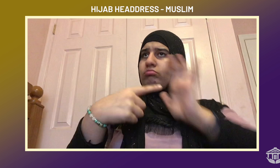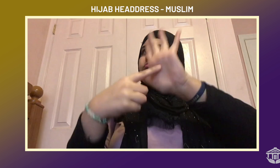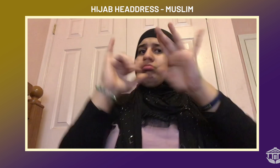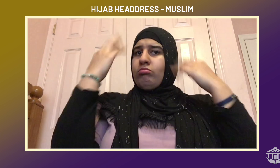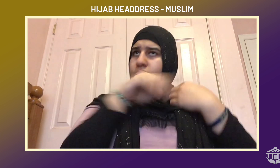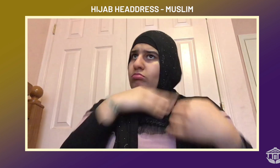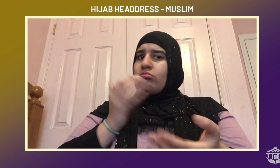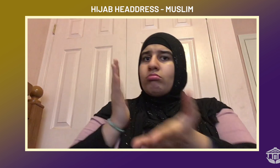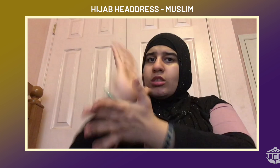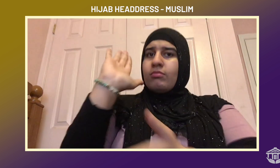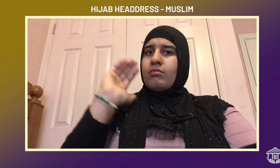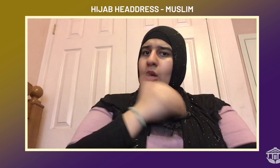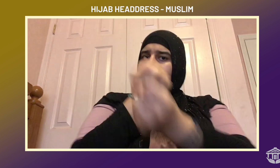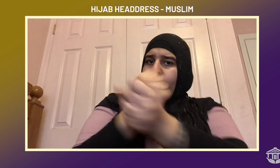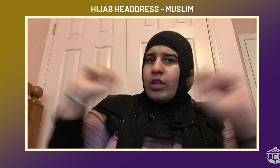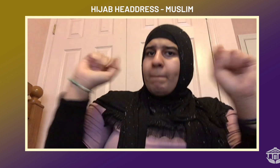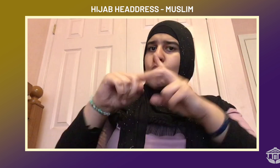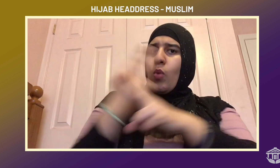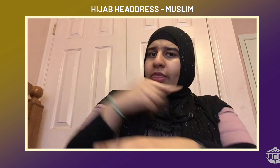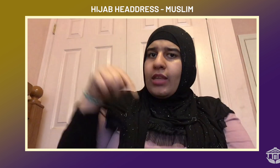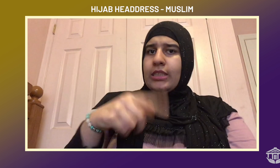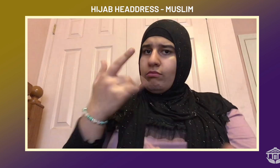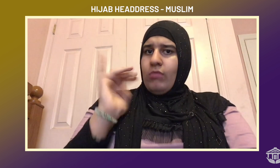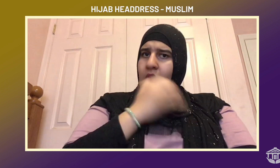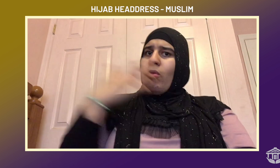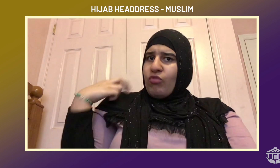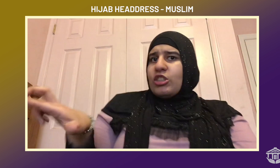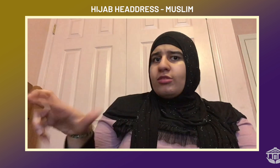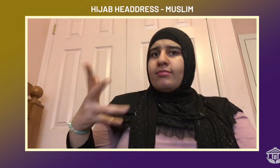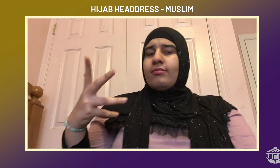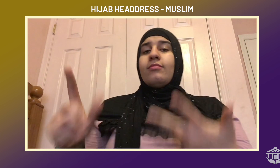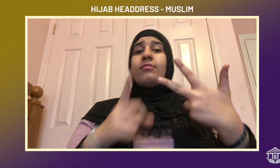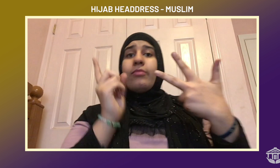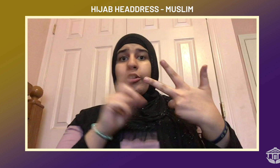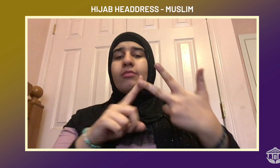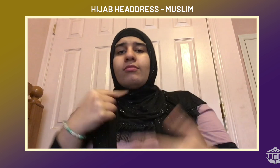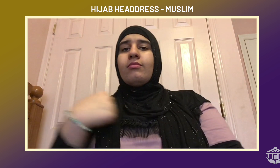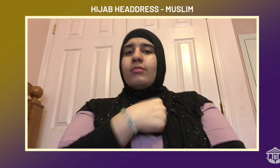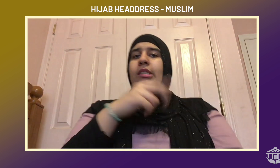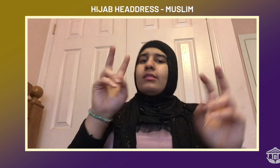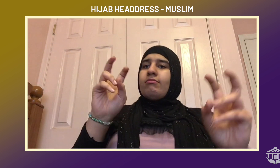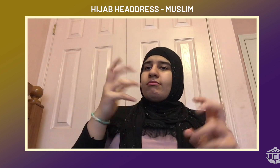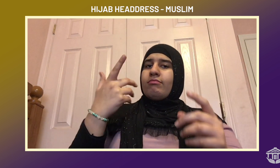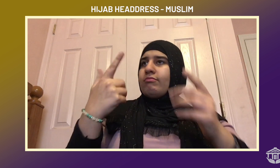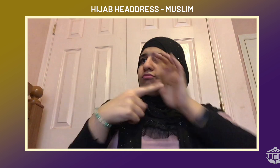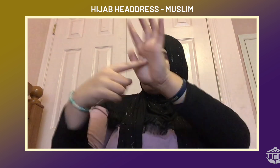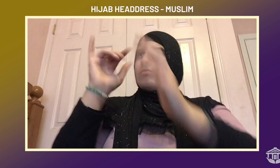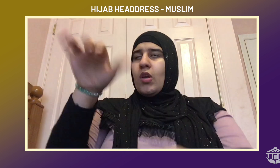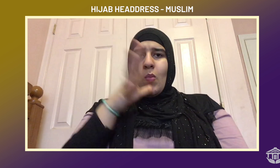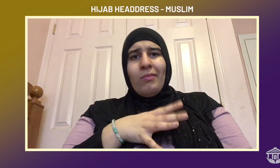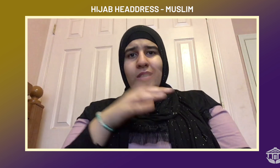symbol of female modesty and it is our right to express our religion by wearing the hijab.